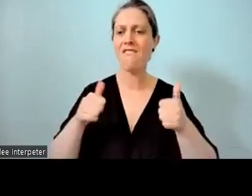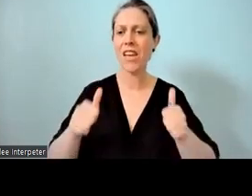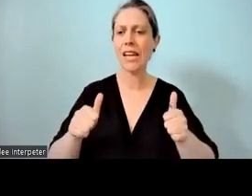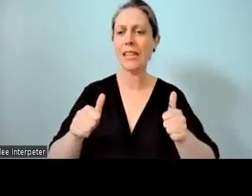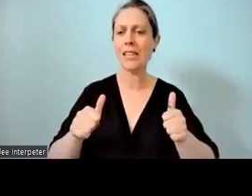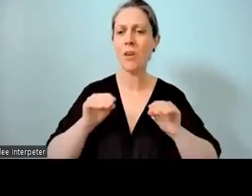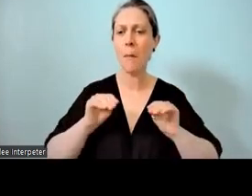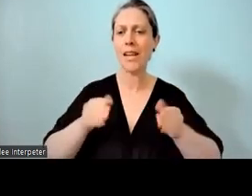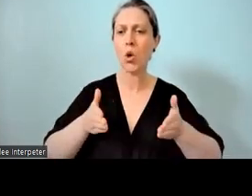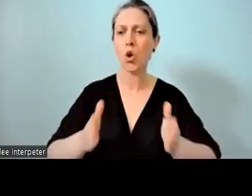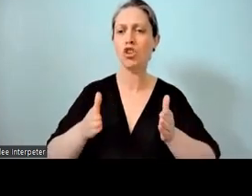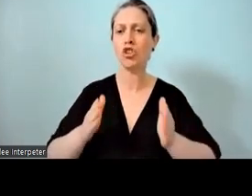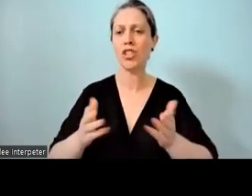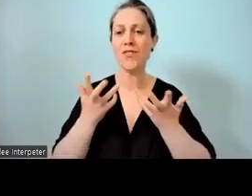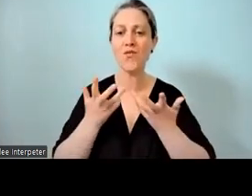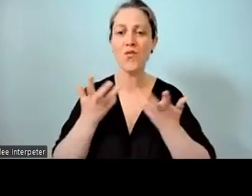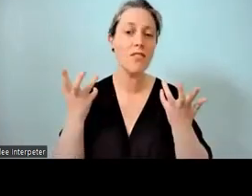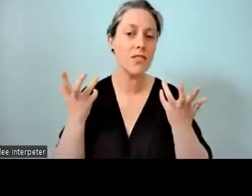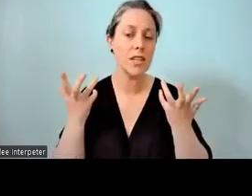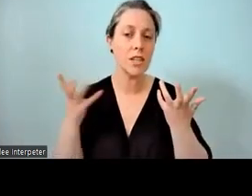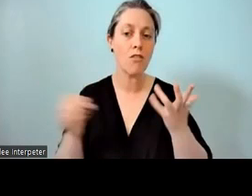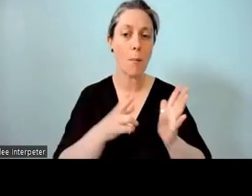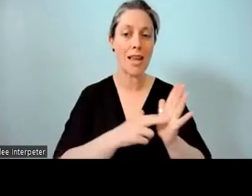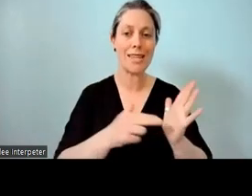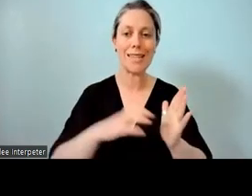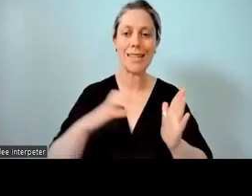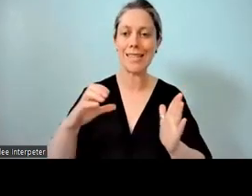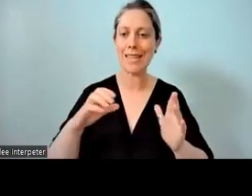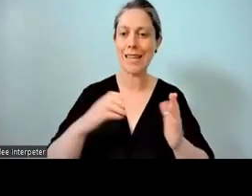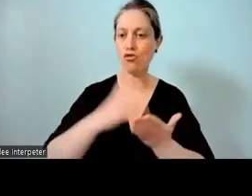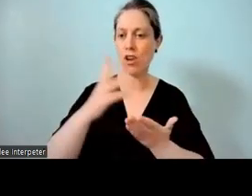in the NZC curriculum, the previous NZC.